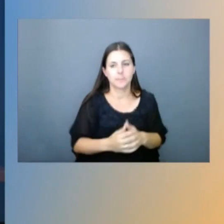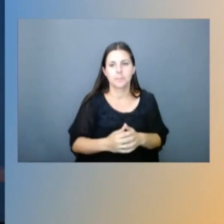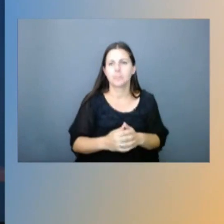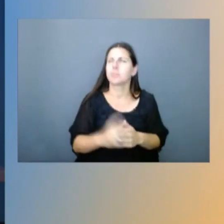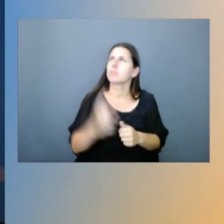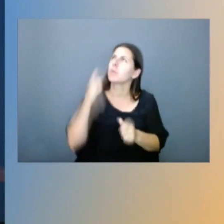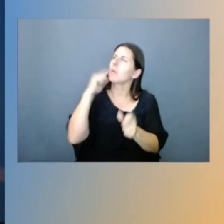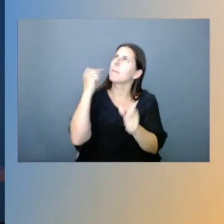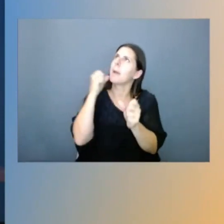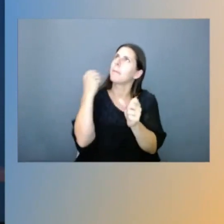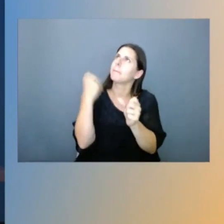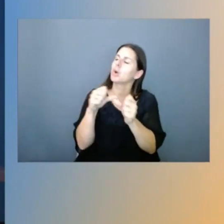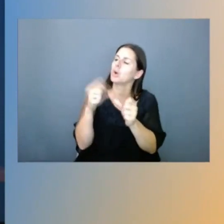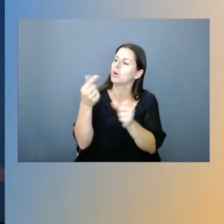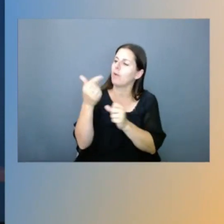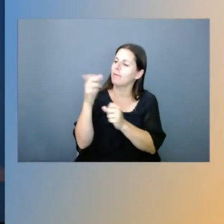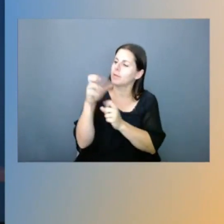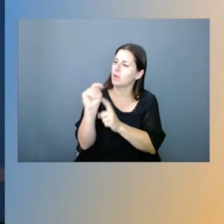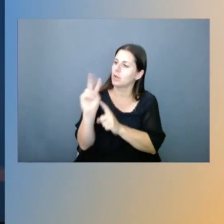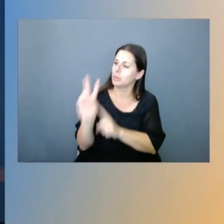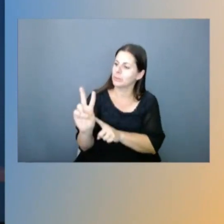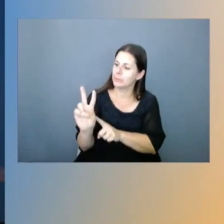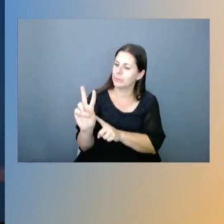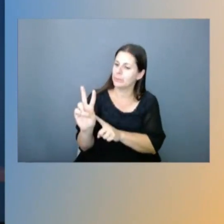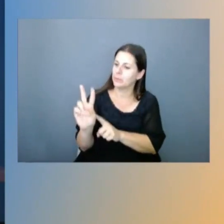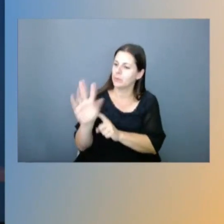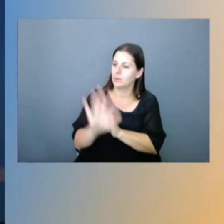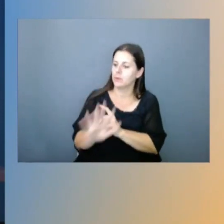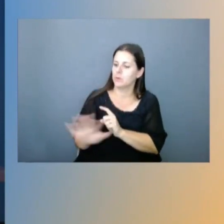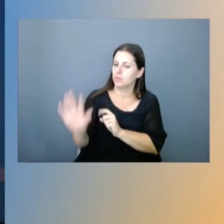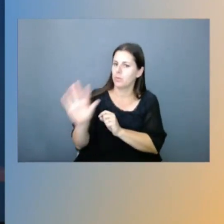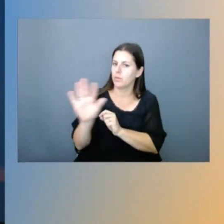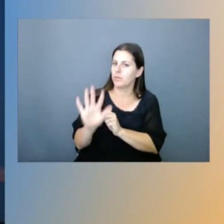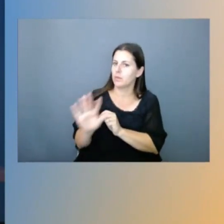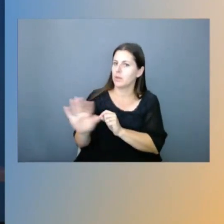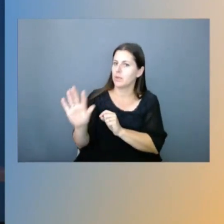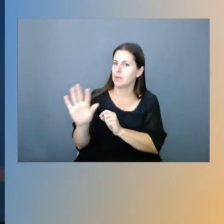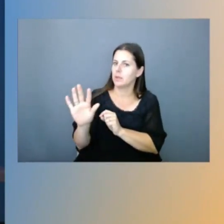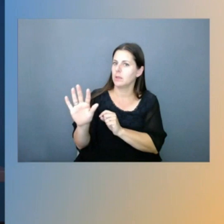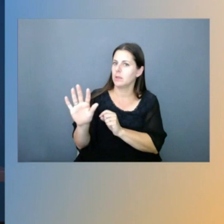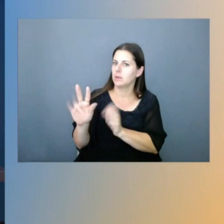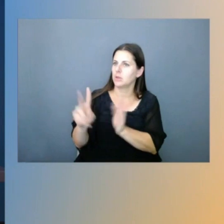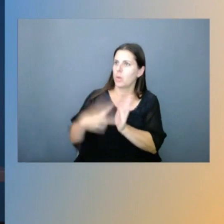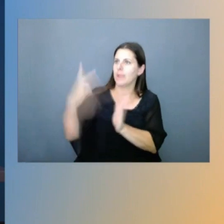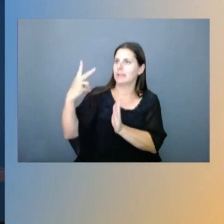Graviton2 was roughly almost twice faster than the first generation,